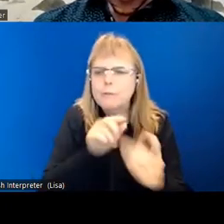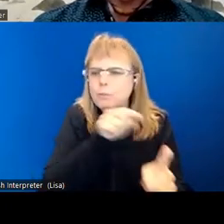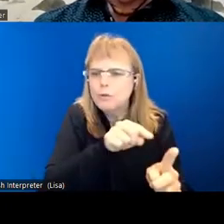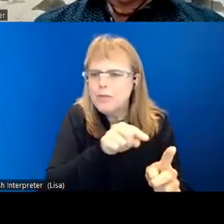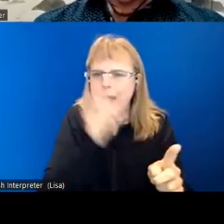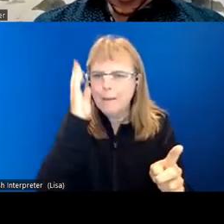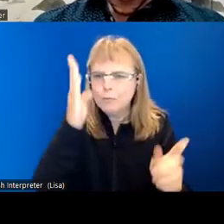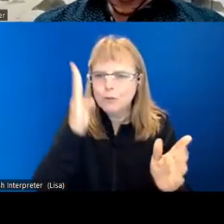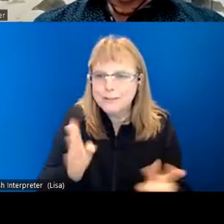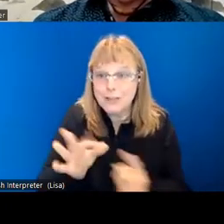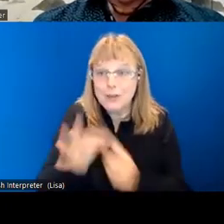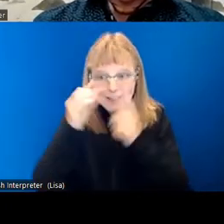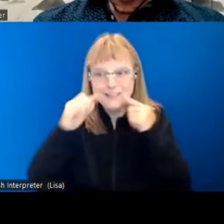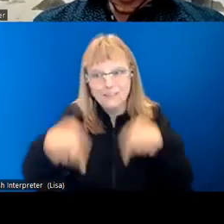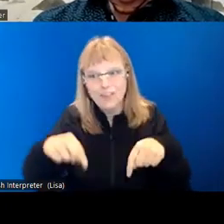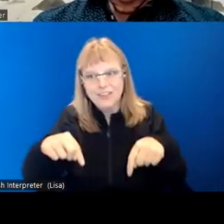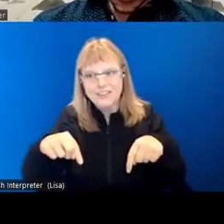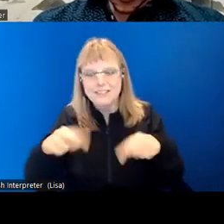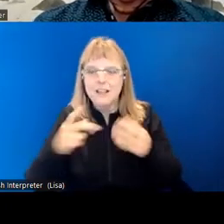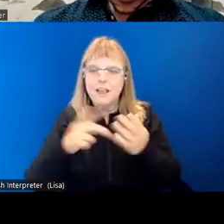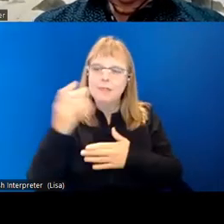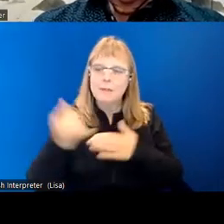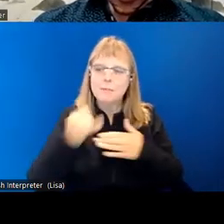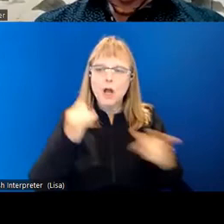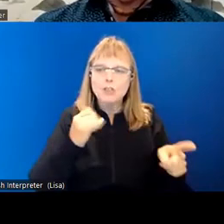but the project really struck her and that's how that happened.